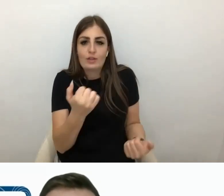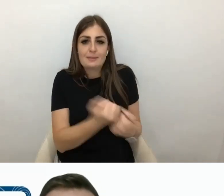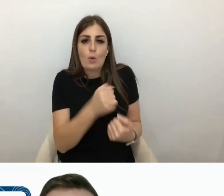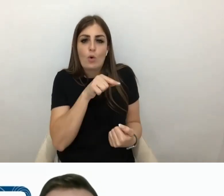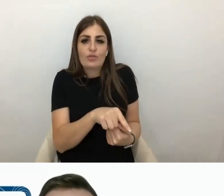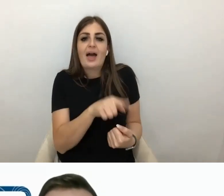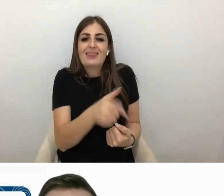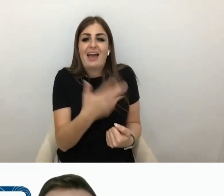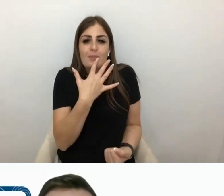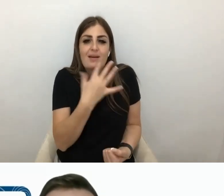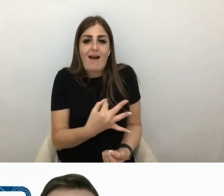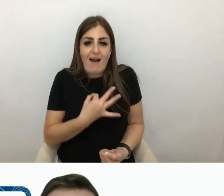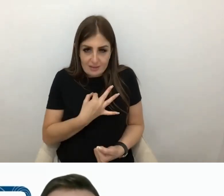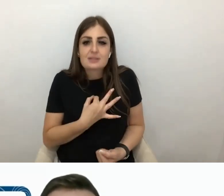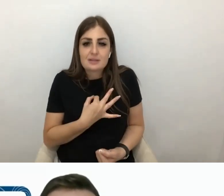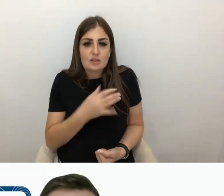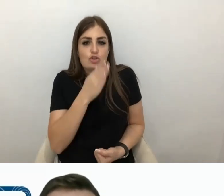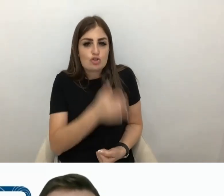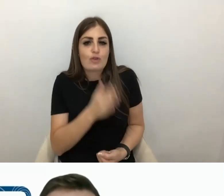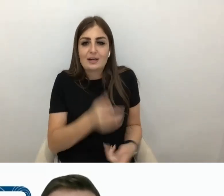have been directed to look at.